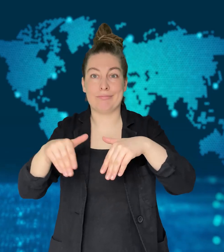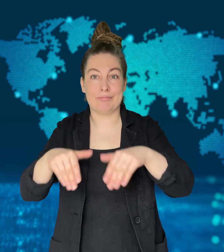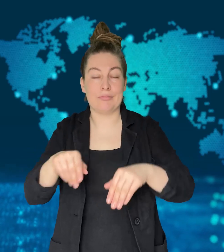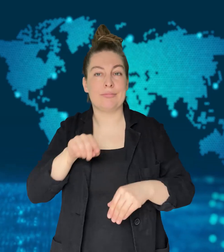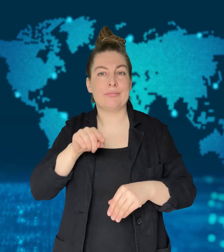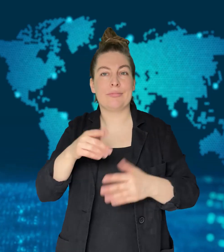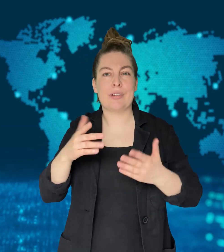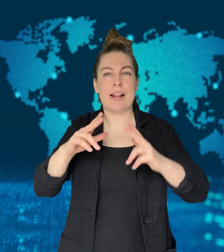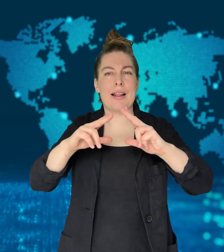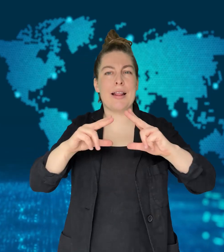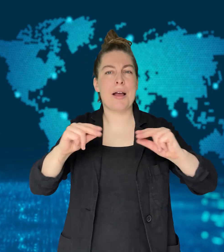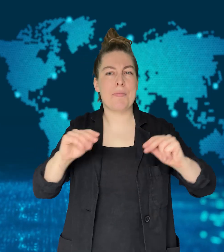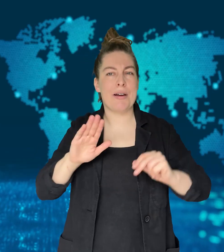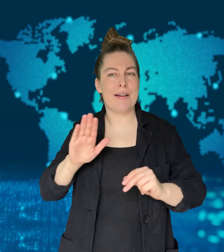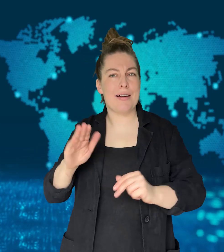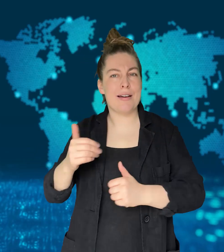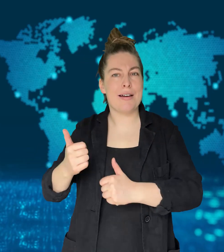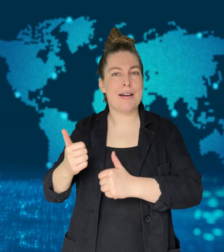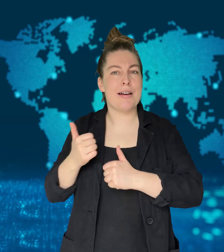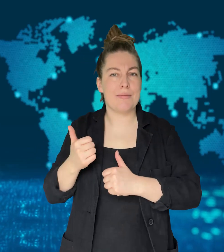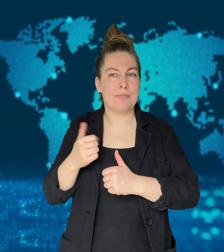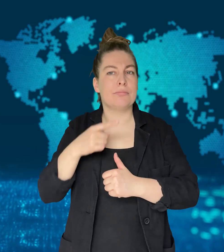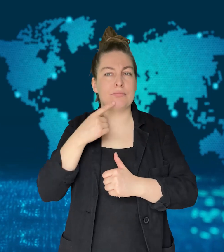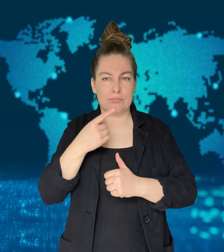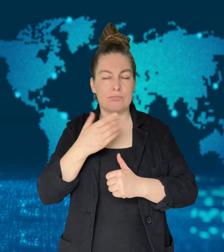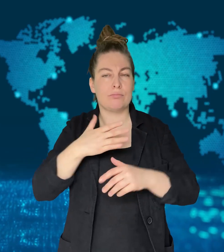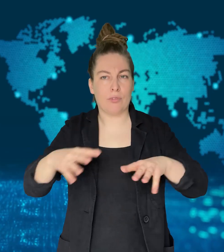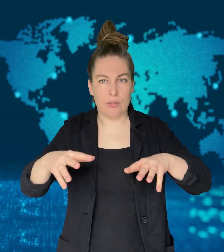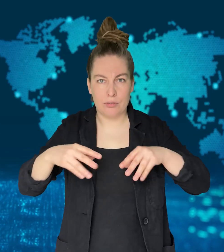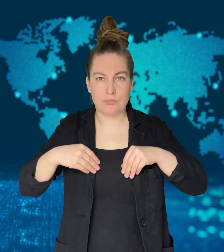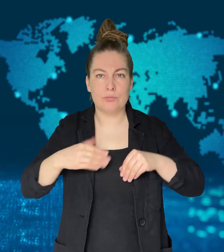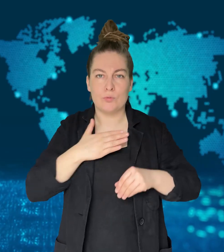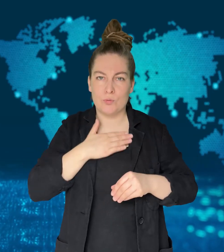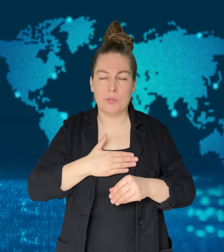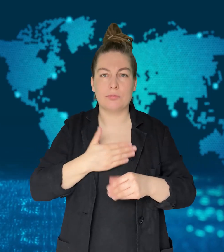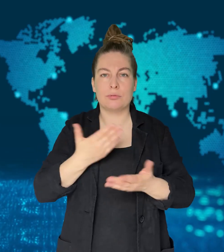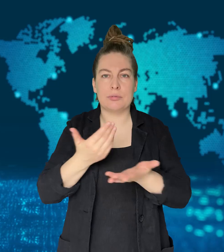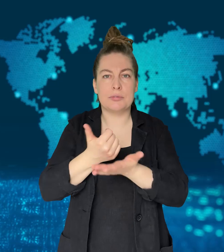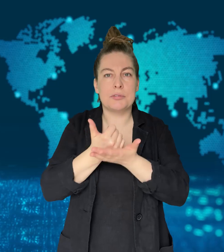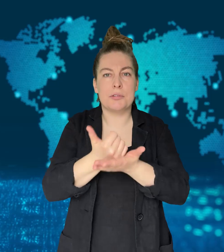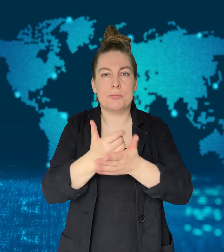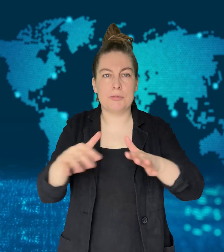maintain calm. However, several armed groups